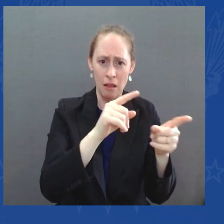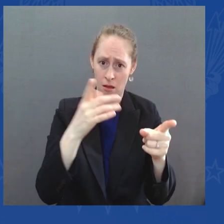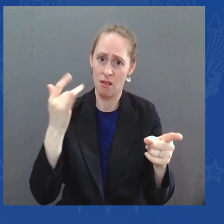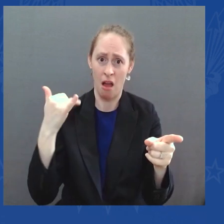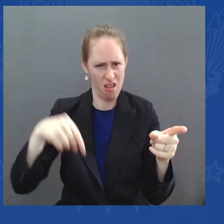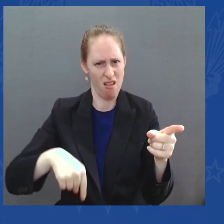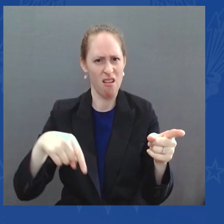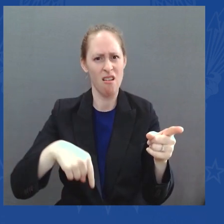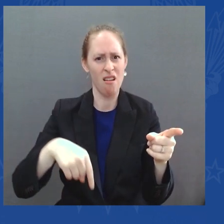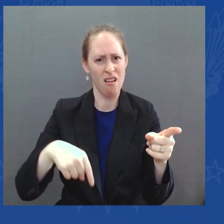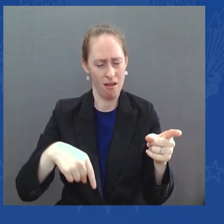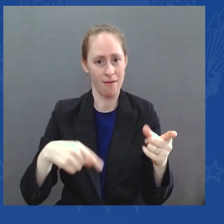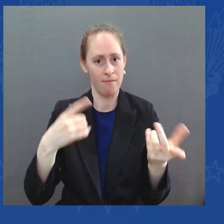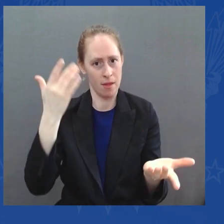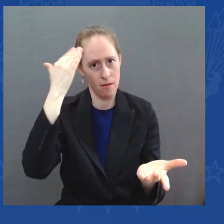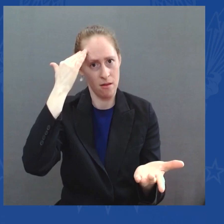daughter, friend and truck driver.